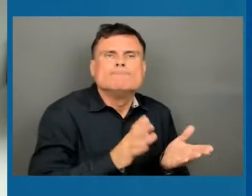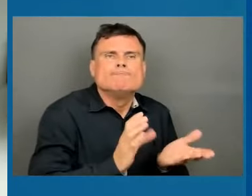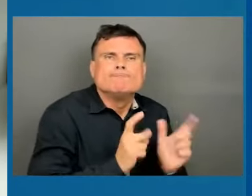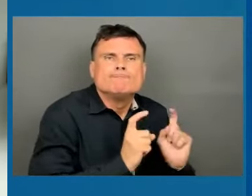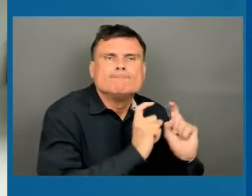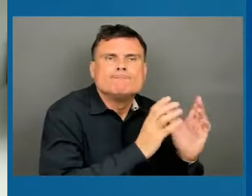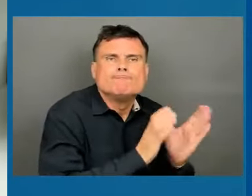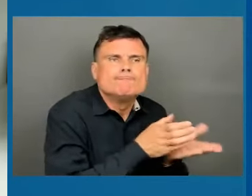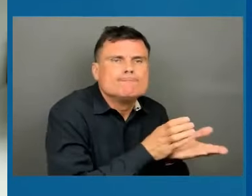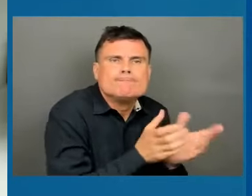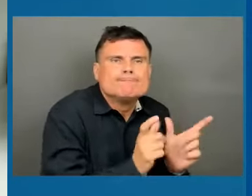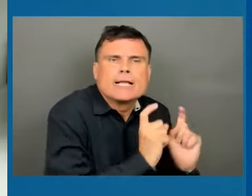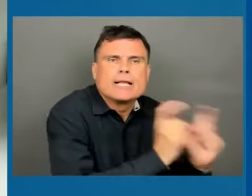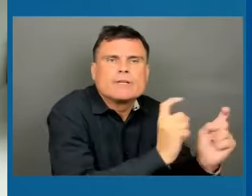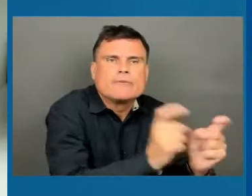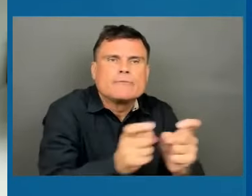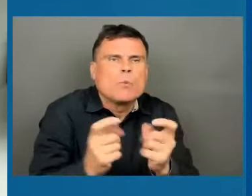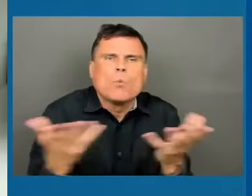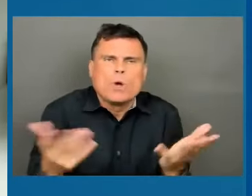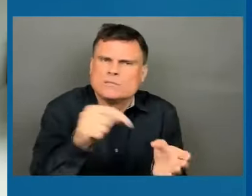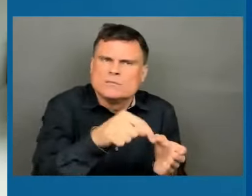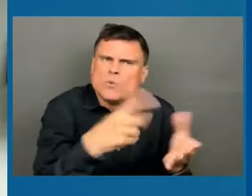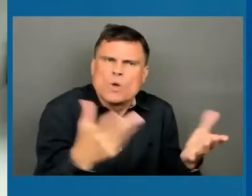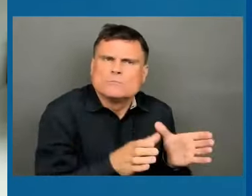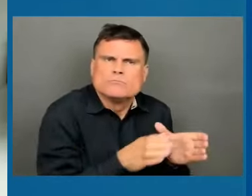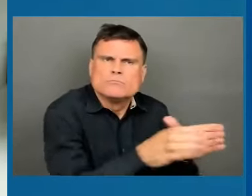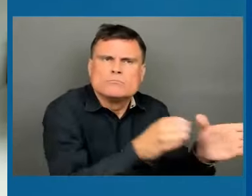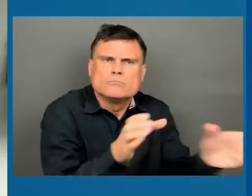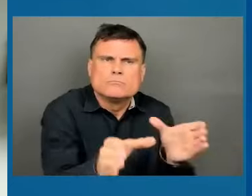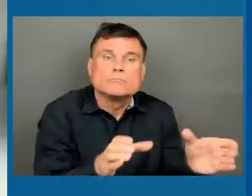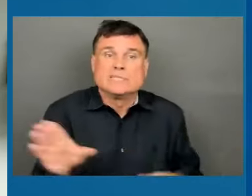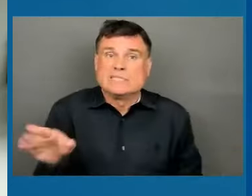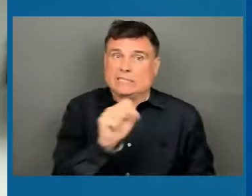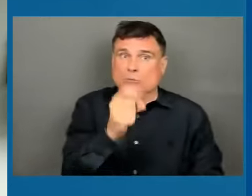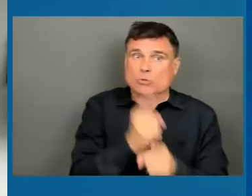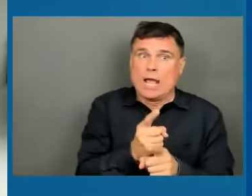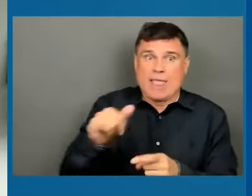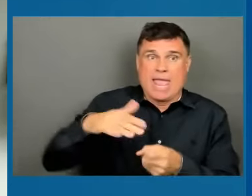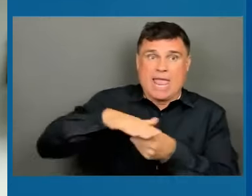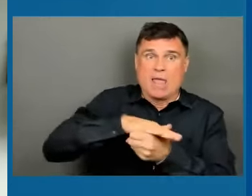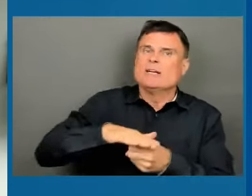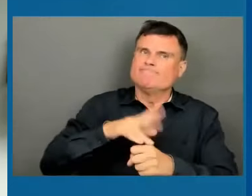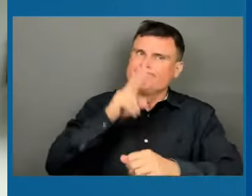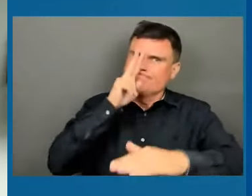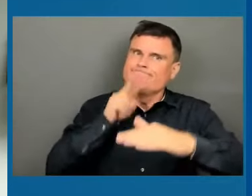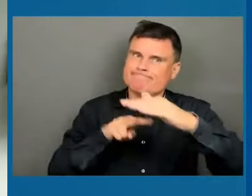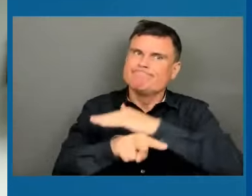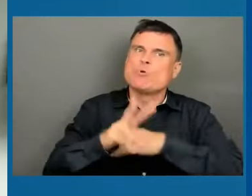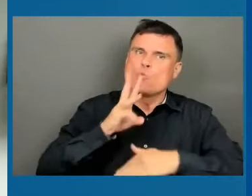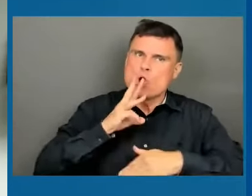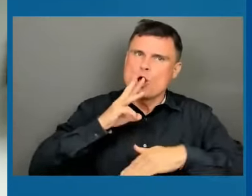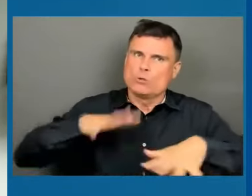certainly experiencing flooding there. And so we've had regular coordination calls with the art